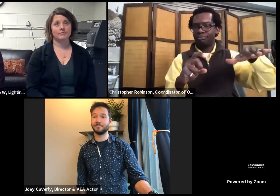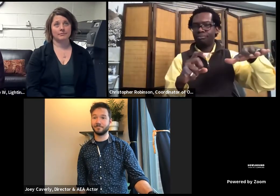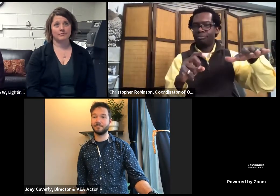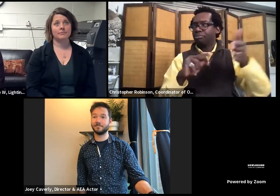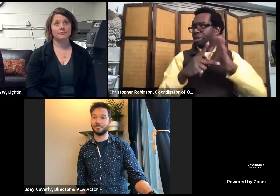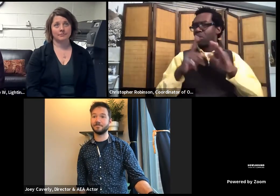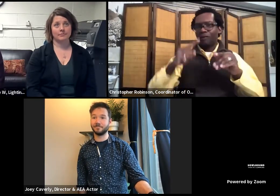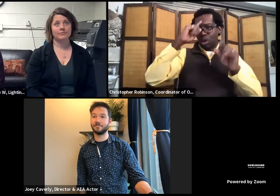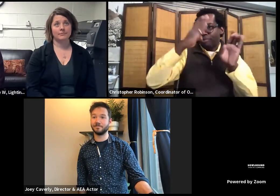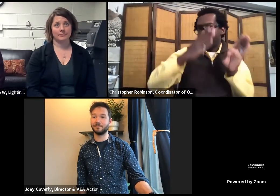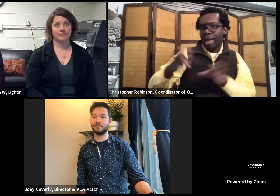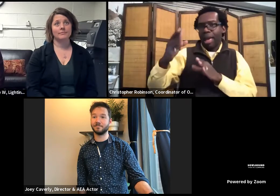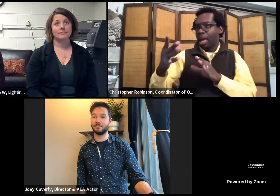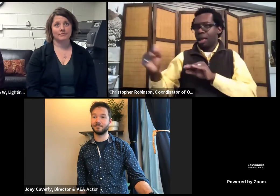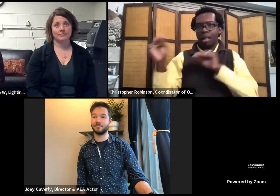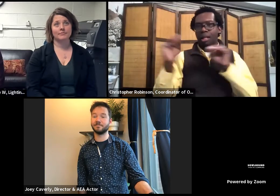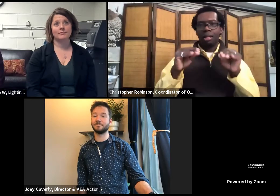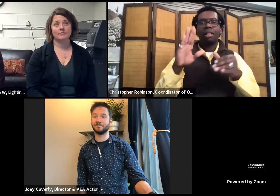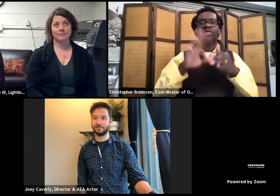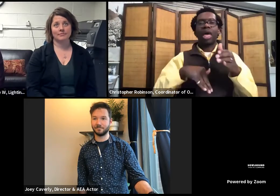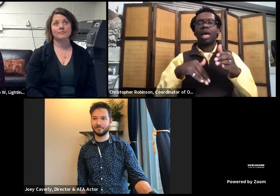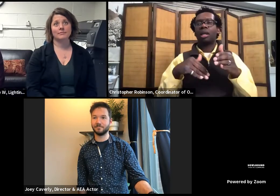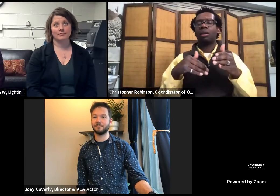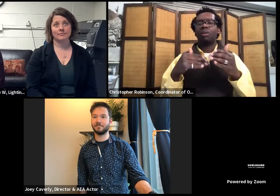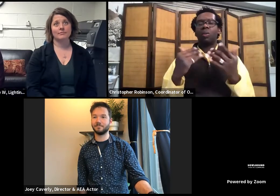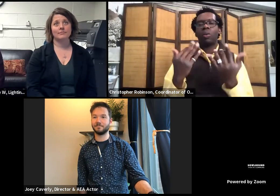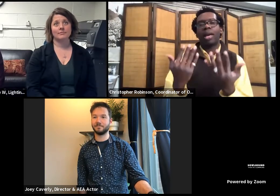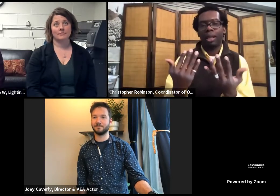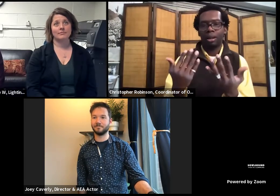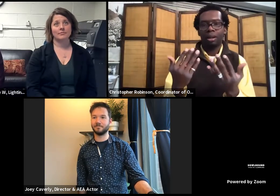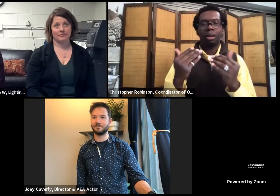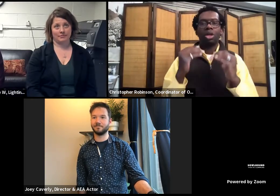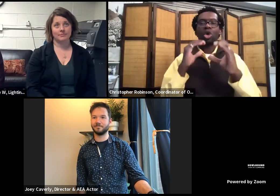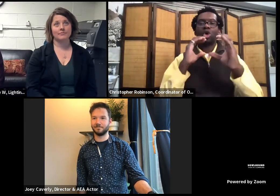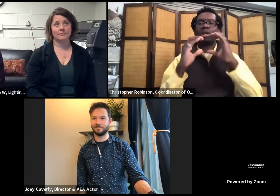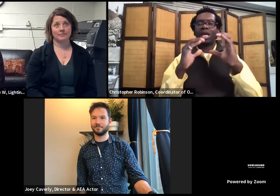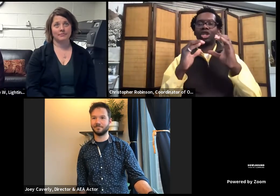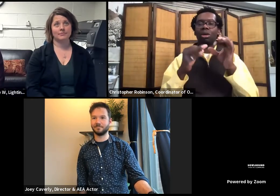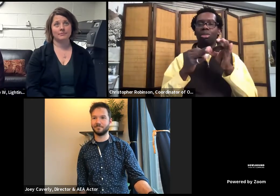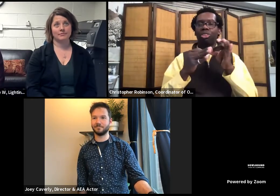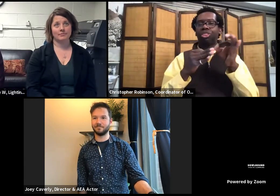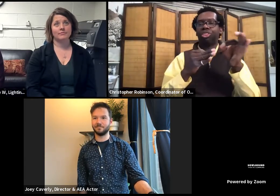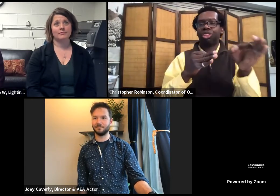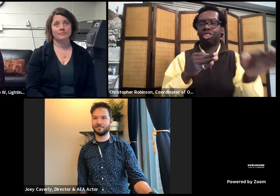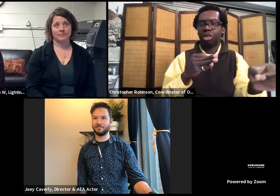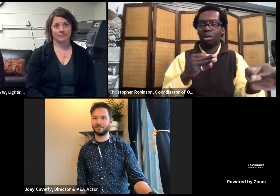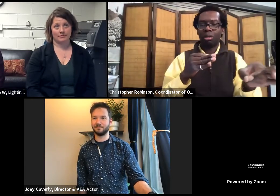and it should be easy accessibility, so is it be something to be helpful to plan for? Oh, yeah.